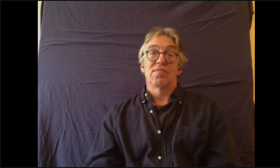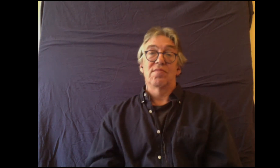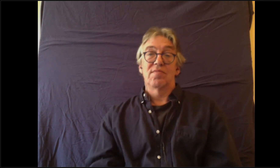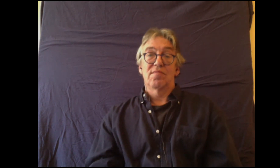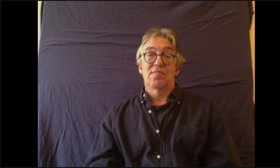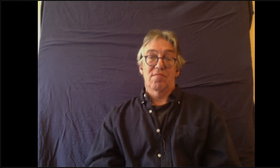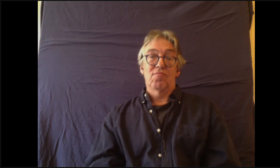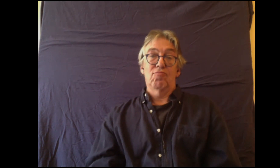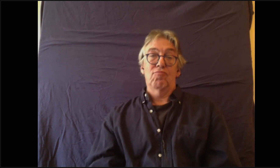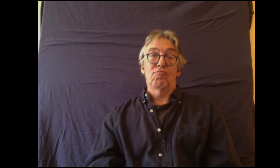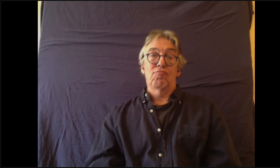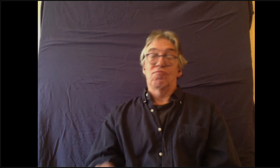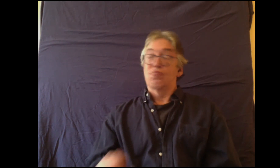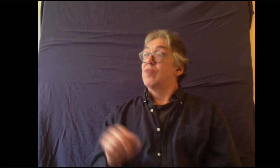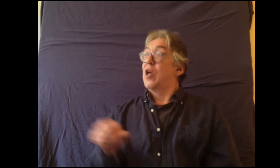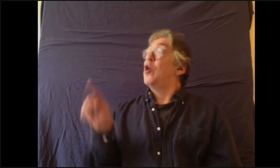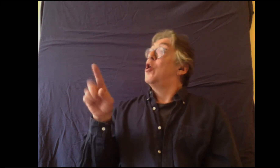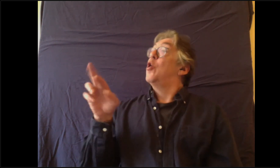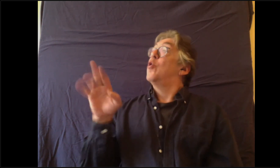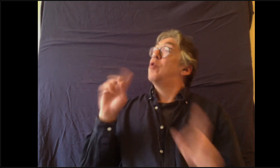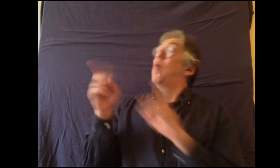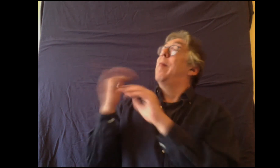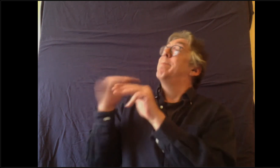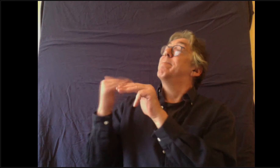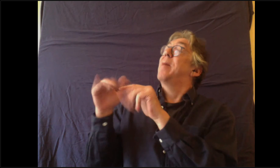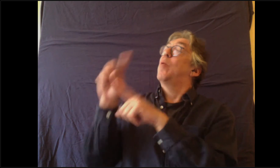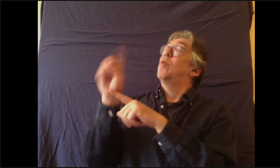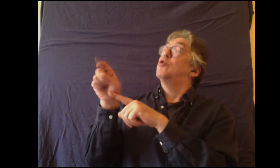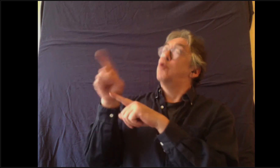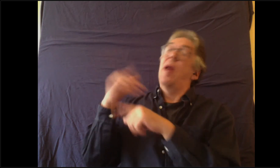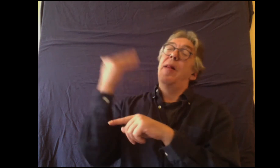That's a good point. Grace, I think we could hear you again.